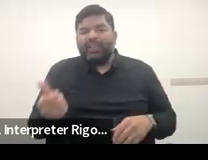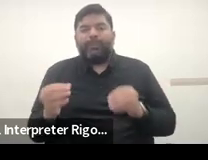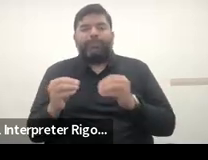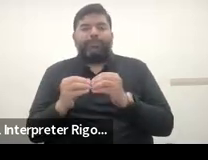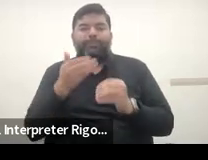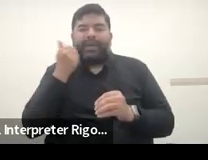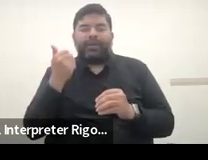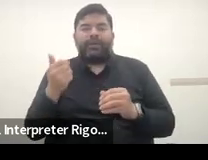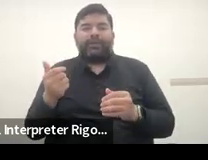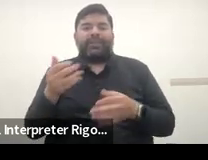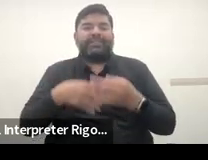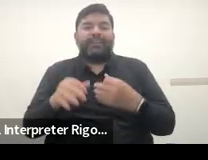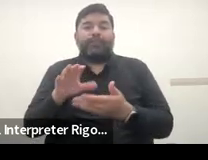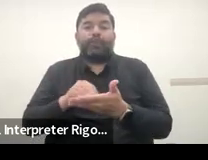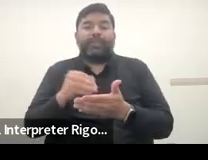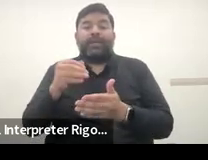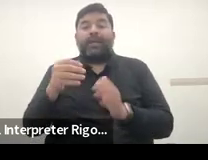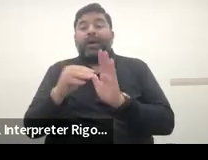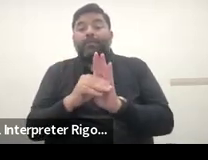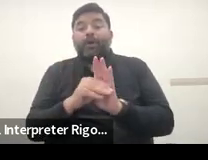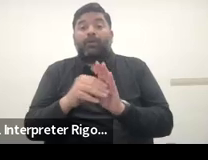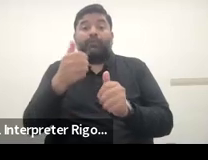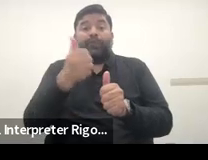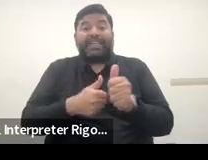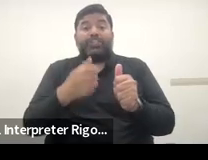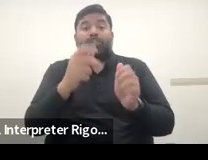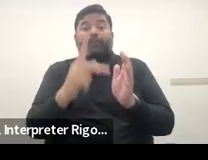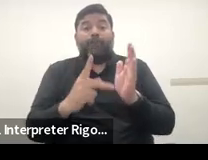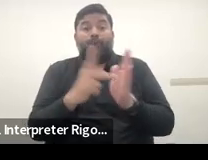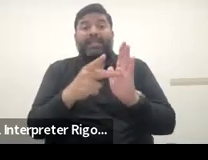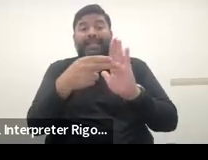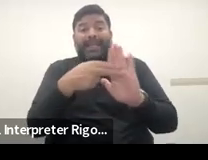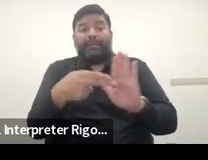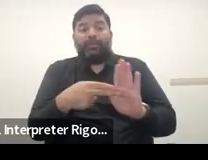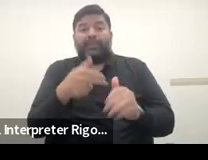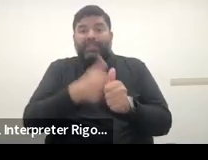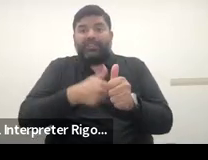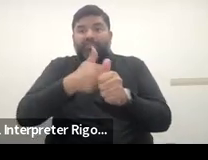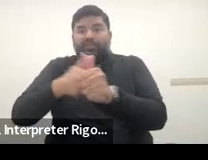each phoneme type one at a time, and not having any overlap at all. So in this [left] column we have 16